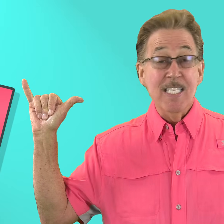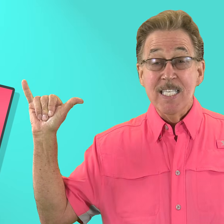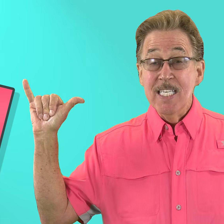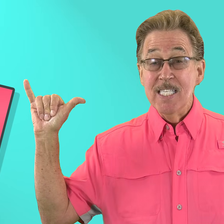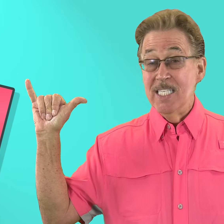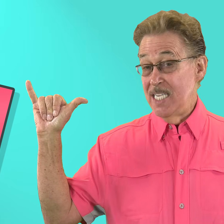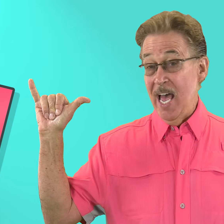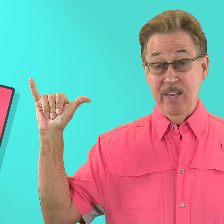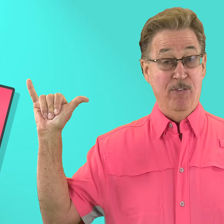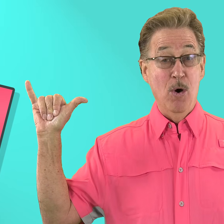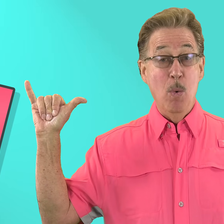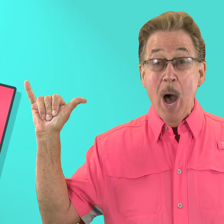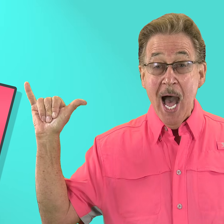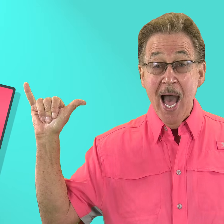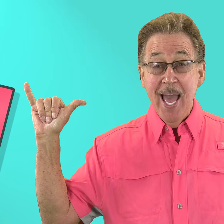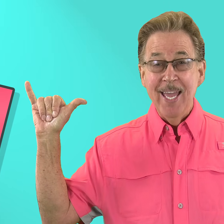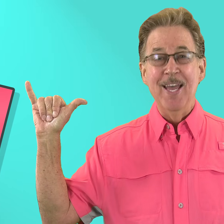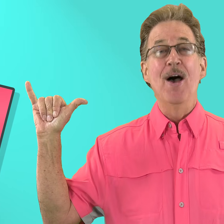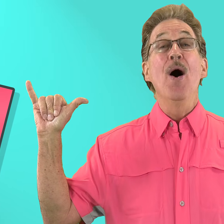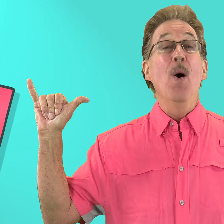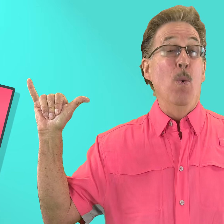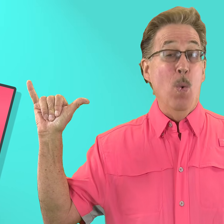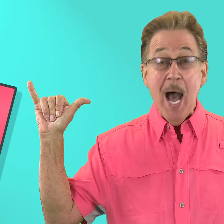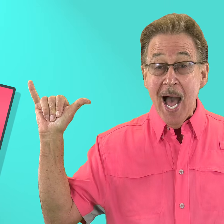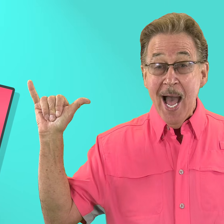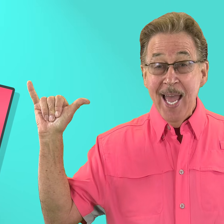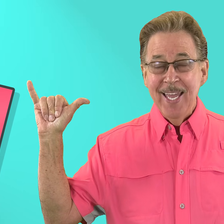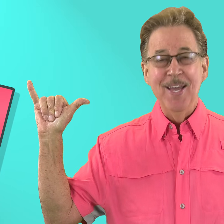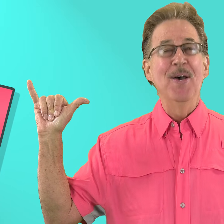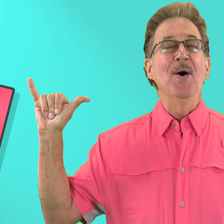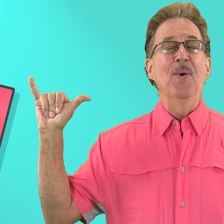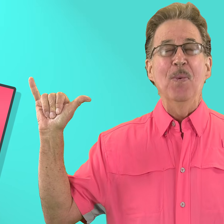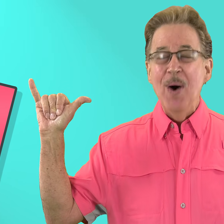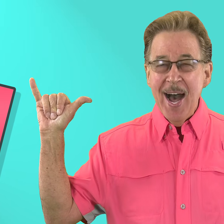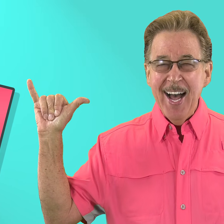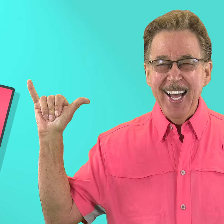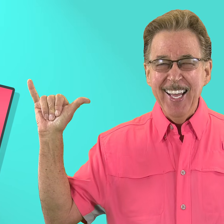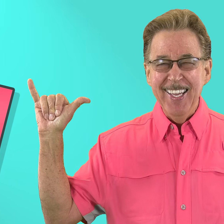This is the sign for Y y, Y y, Y y